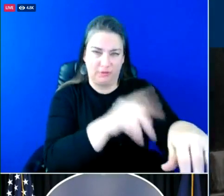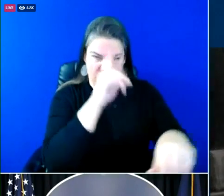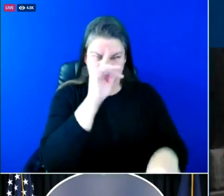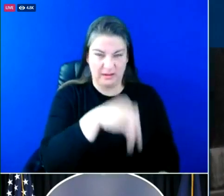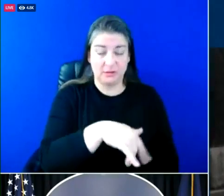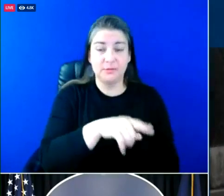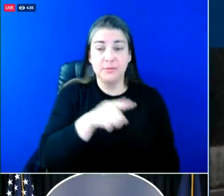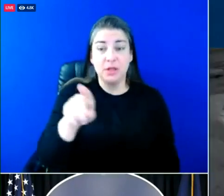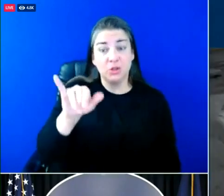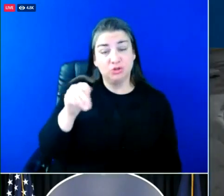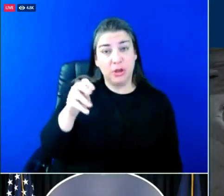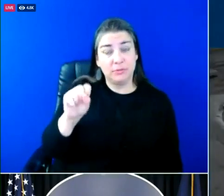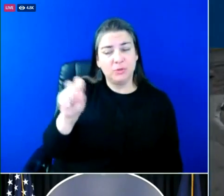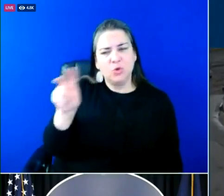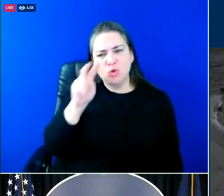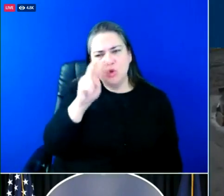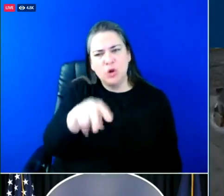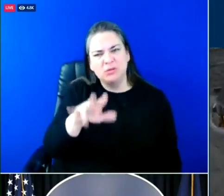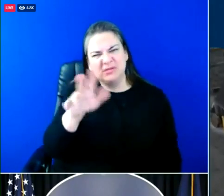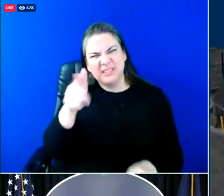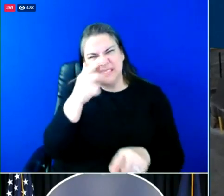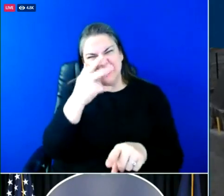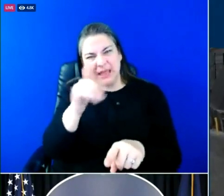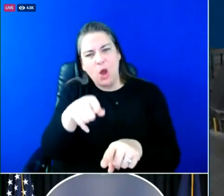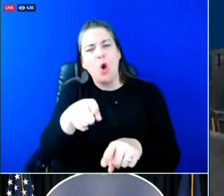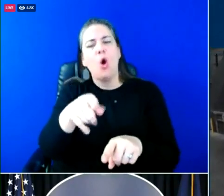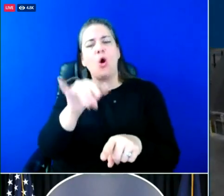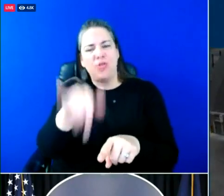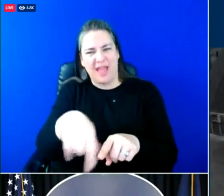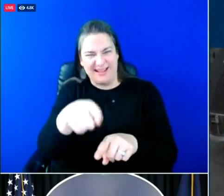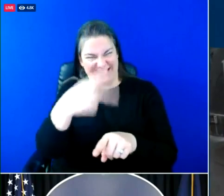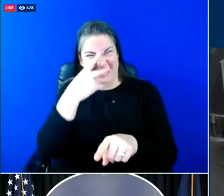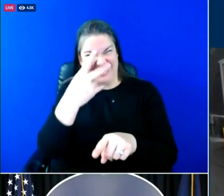work that actually goes on. Oh, it's it's on right now. So this is